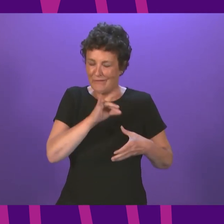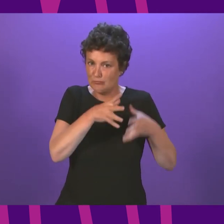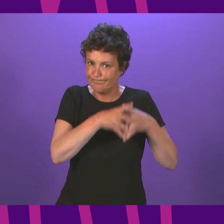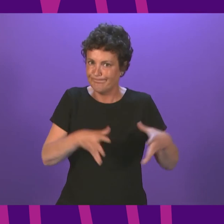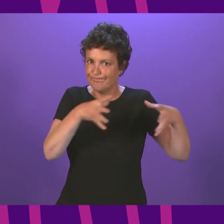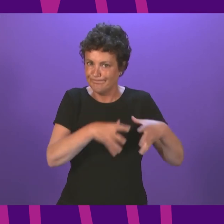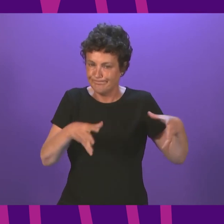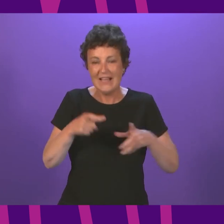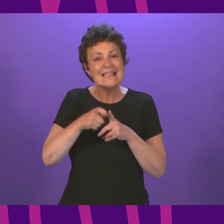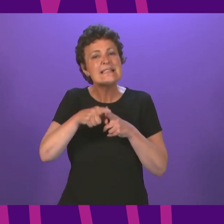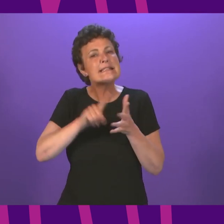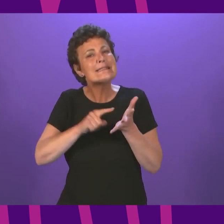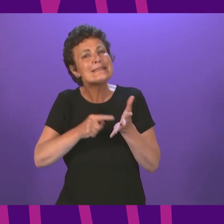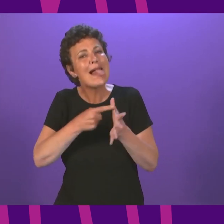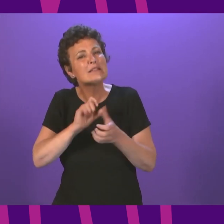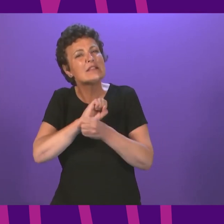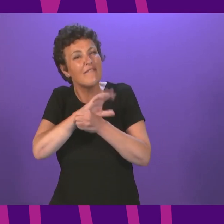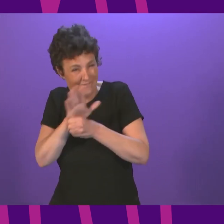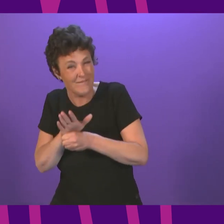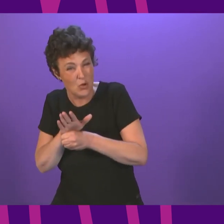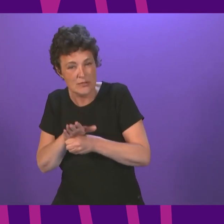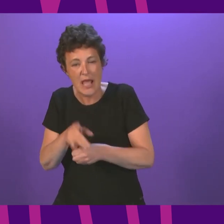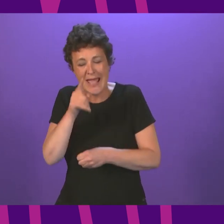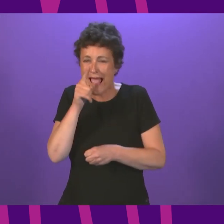businesses across the country are crying out for help. Yesterday, we saw employees from